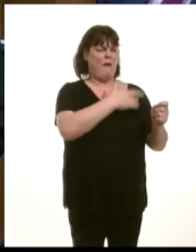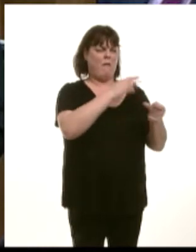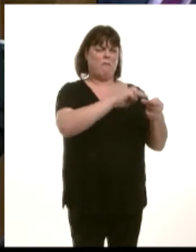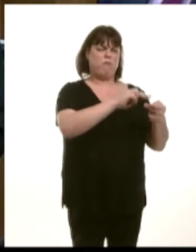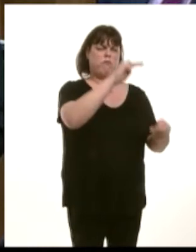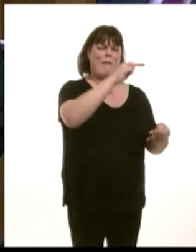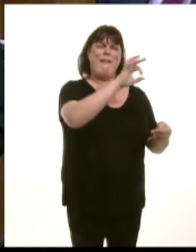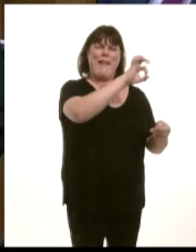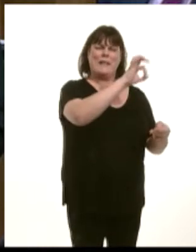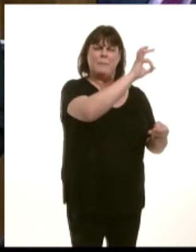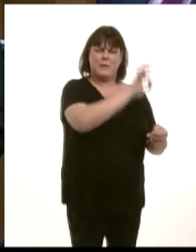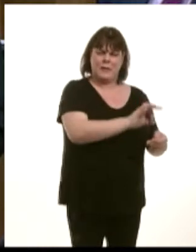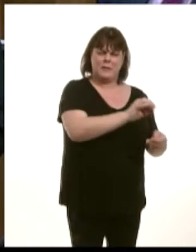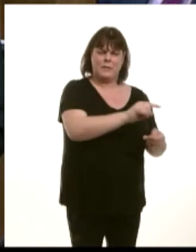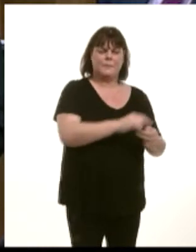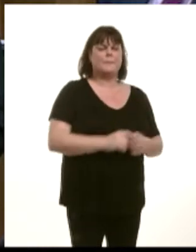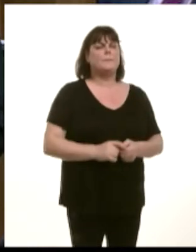What is now needed, of course—and we’re aware of the challenge—is to make sure that